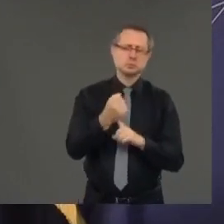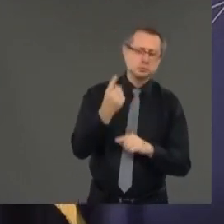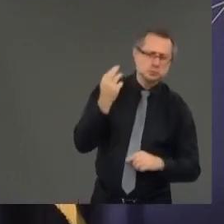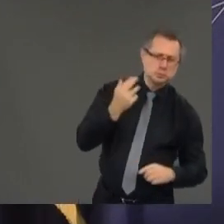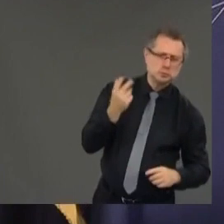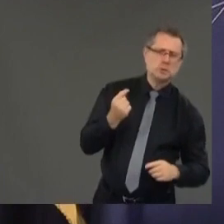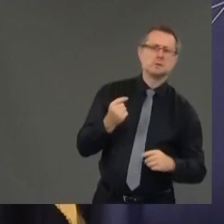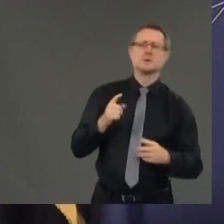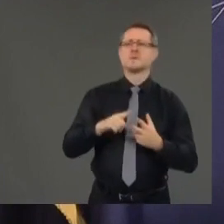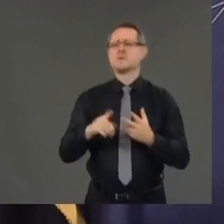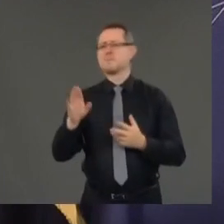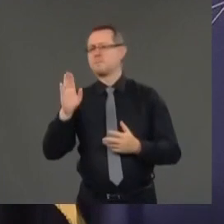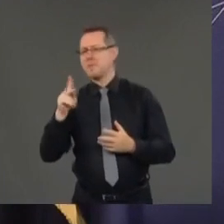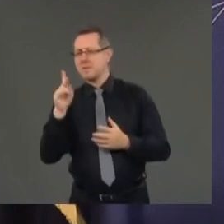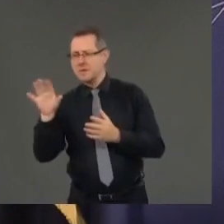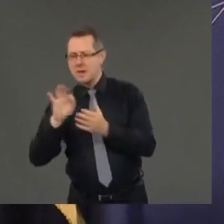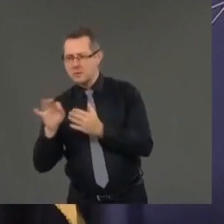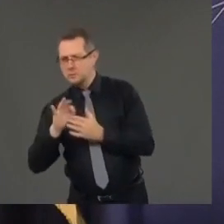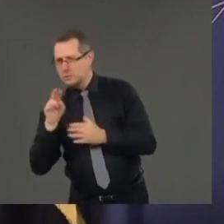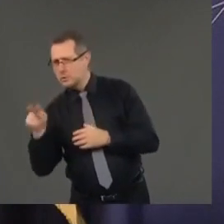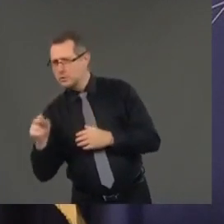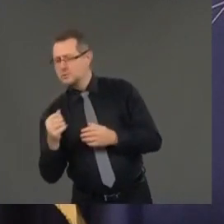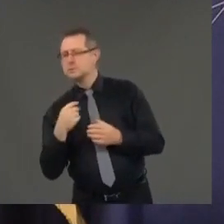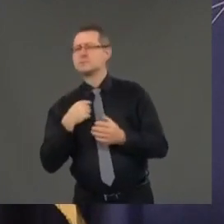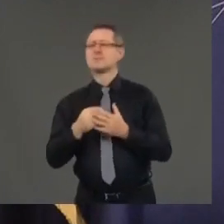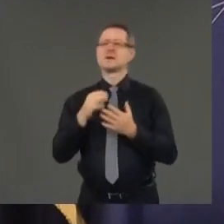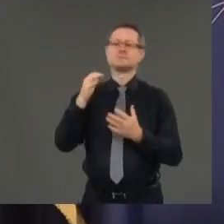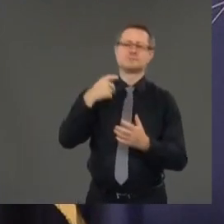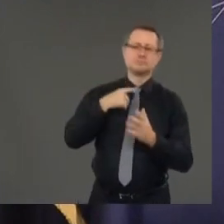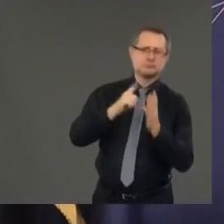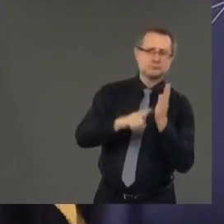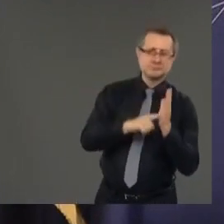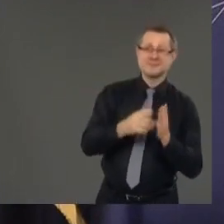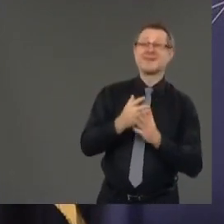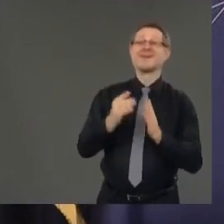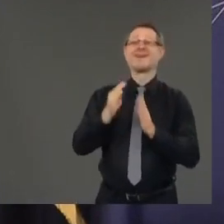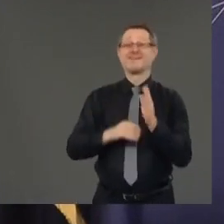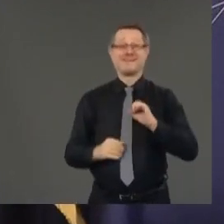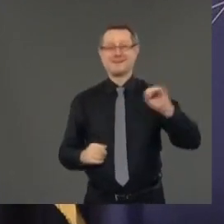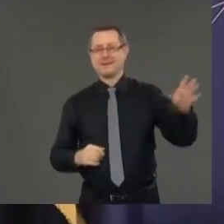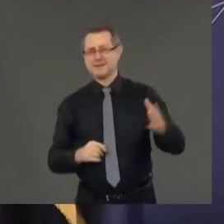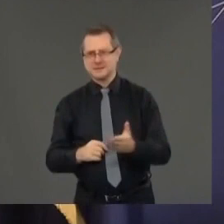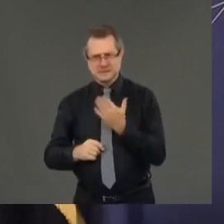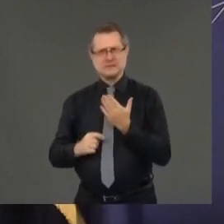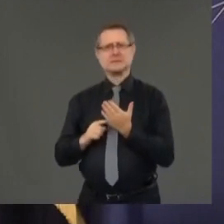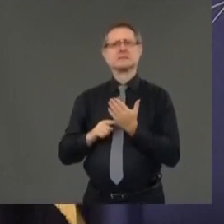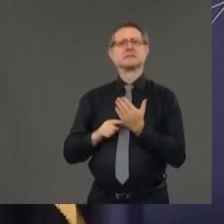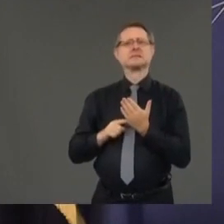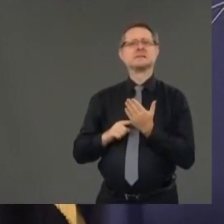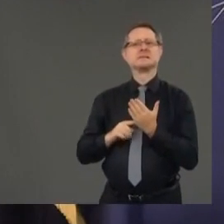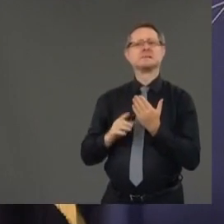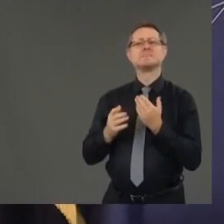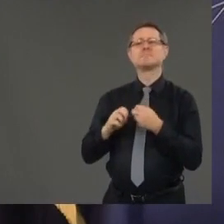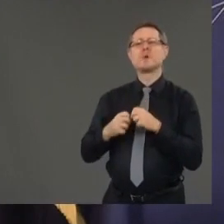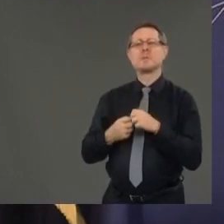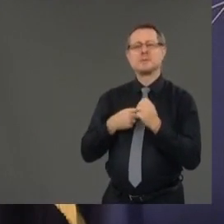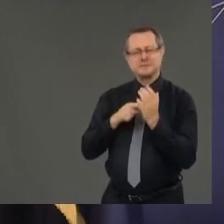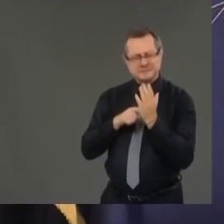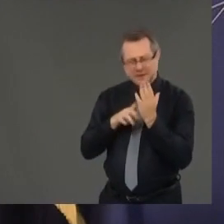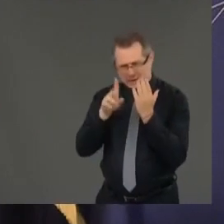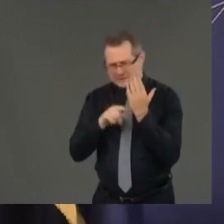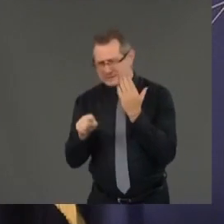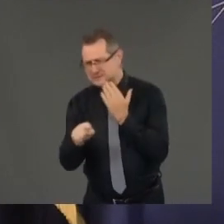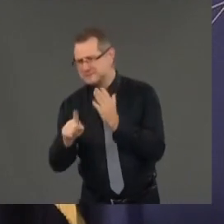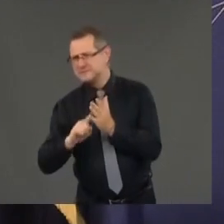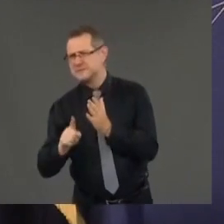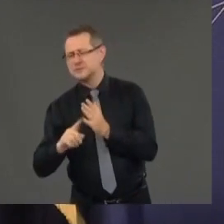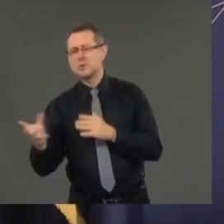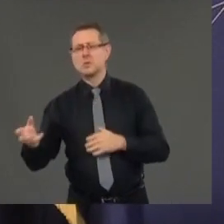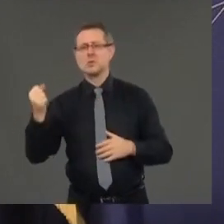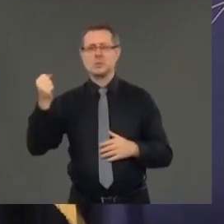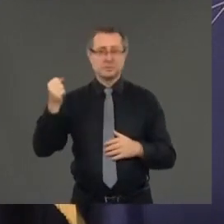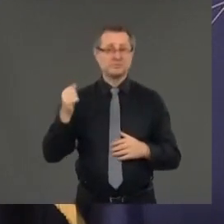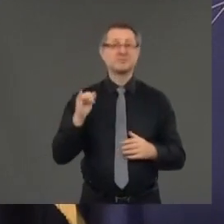YOUR BANK ACCOUNT.